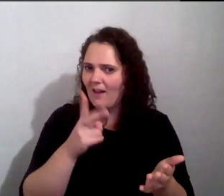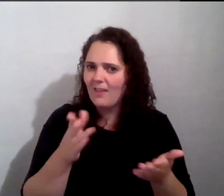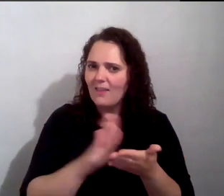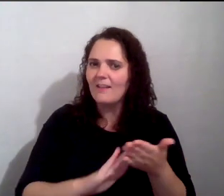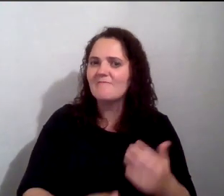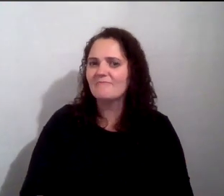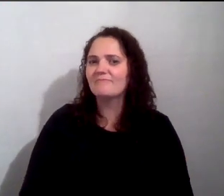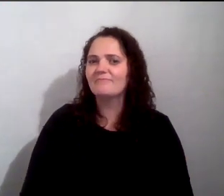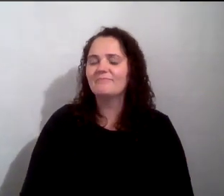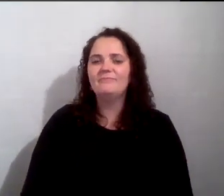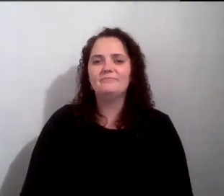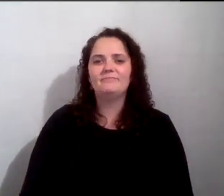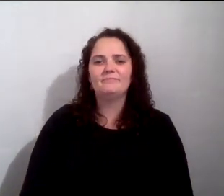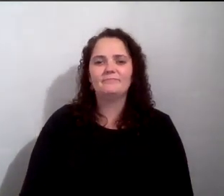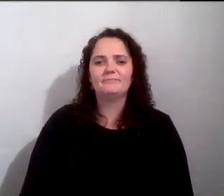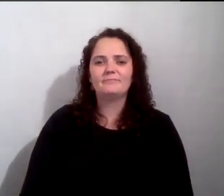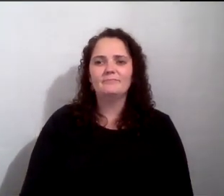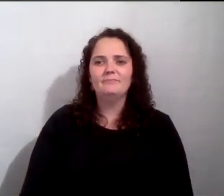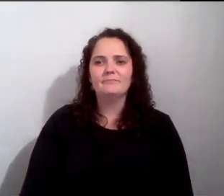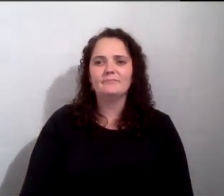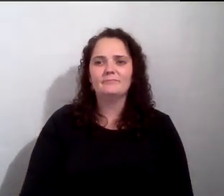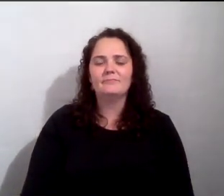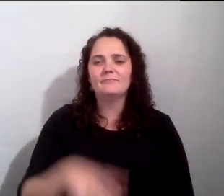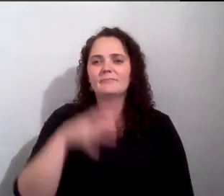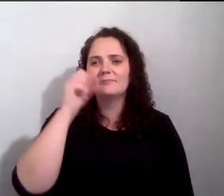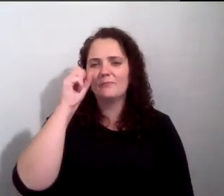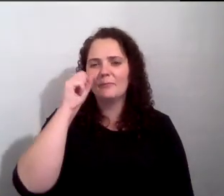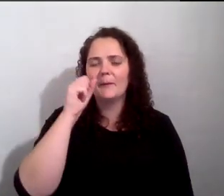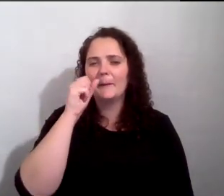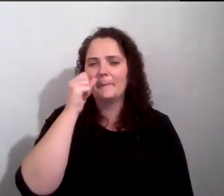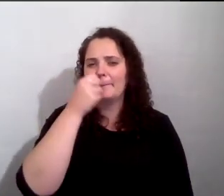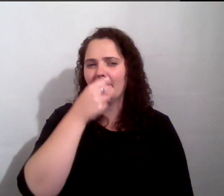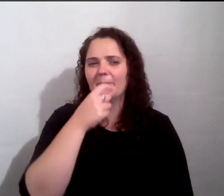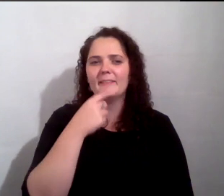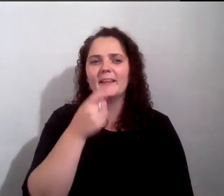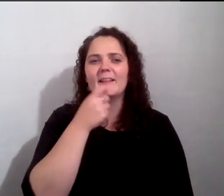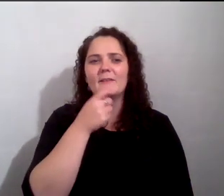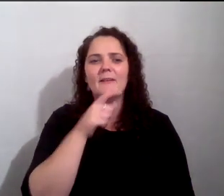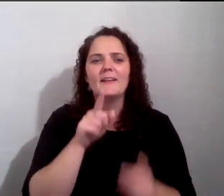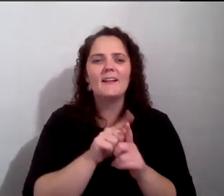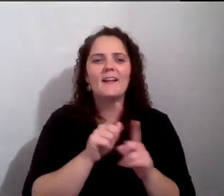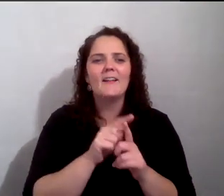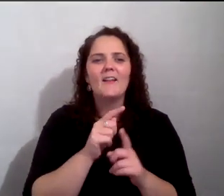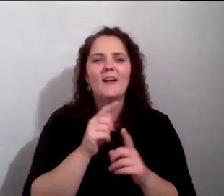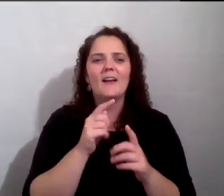system that goes on after that too. I'm interested with this series that there's this incredible like there's this lovely